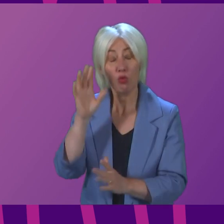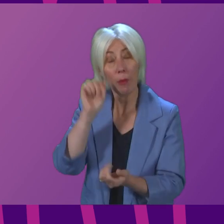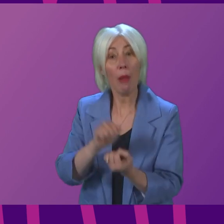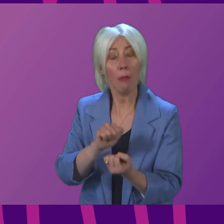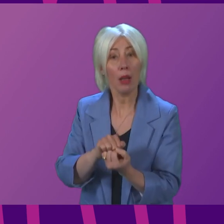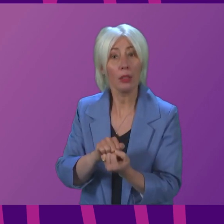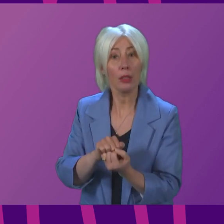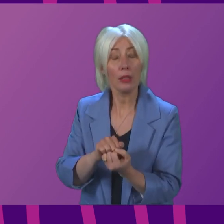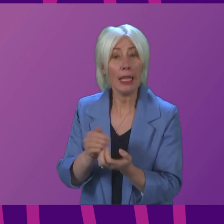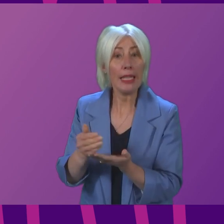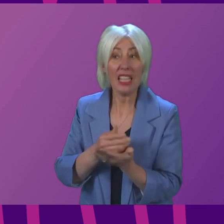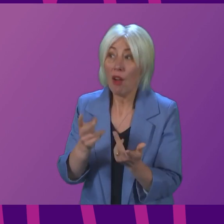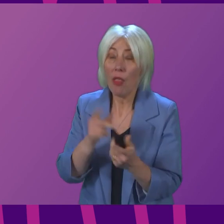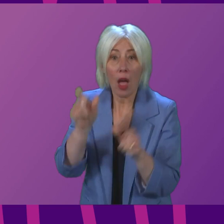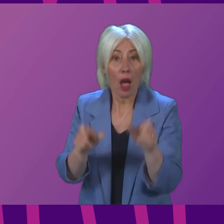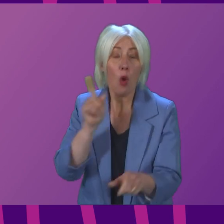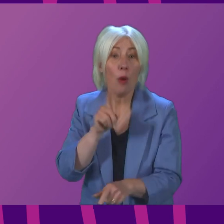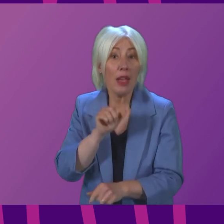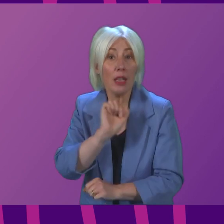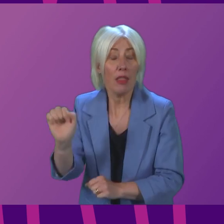Saving other women’s lives will be her legacy.